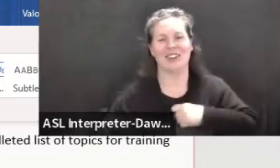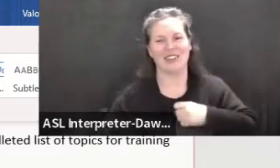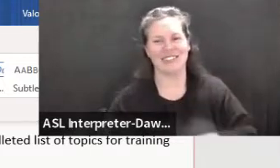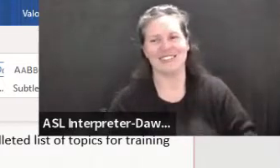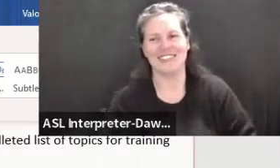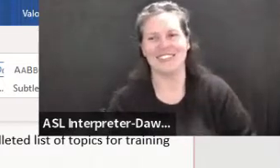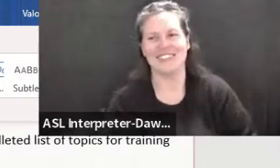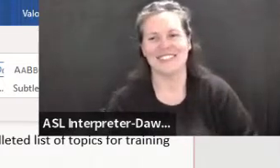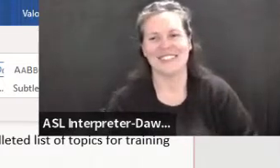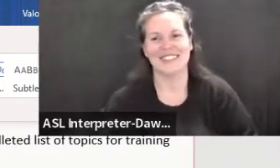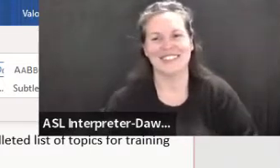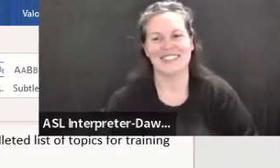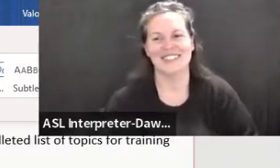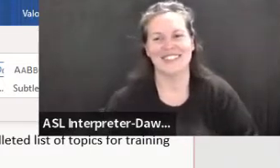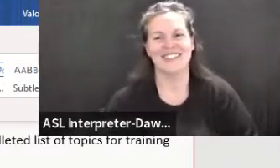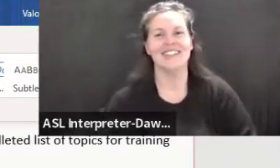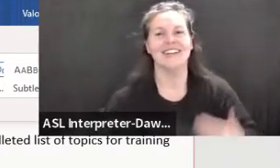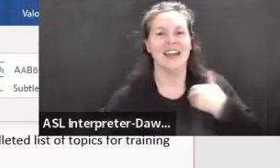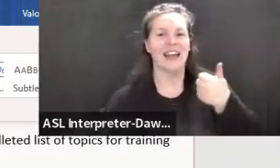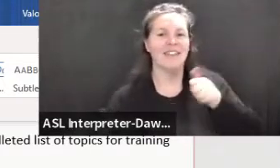[Ashley] So do we have any thoughts on that?